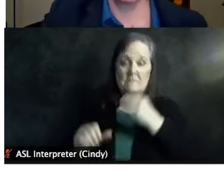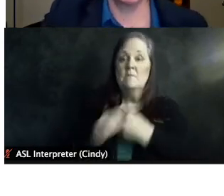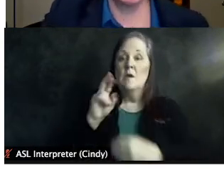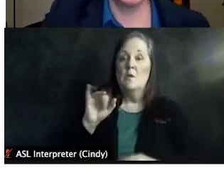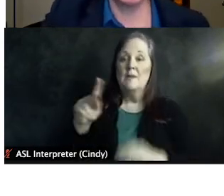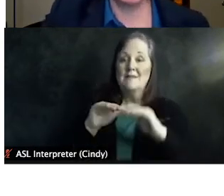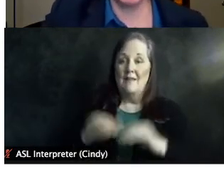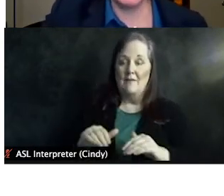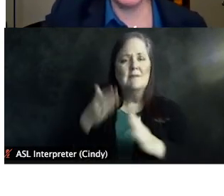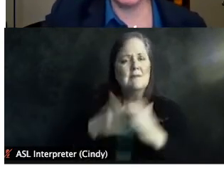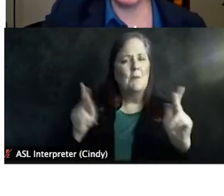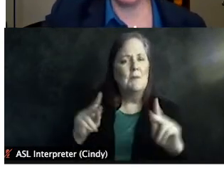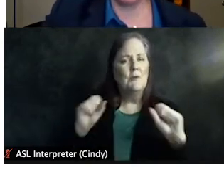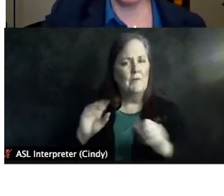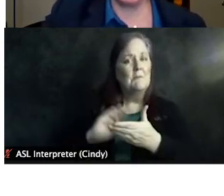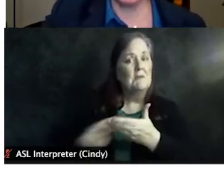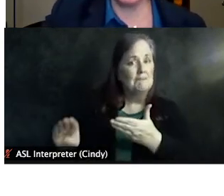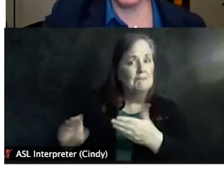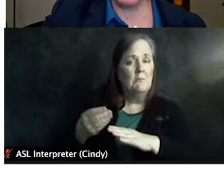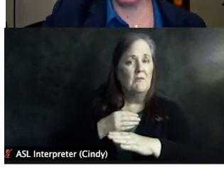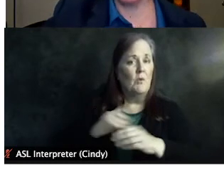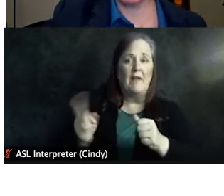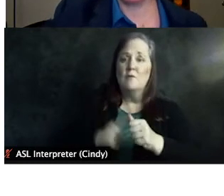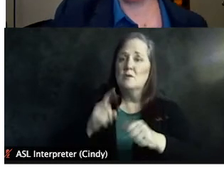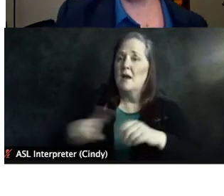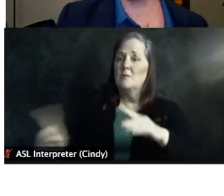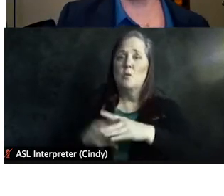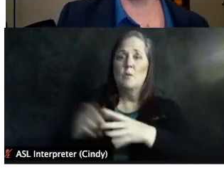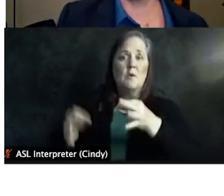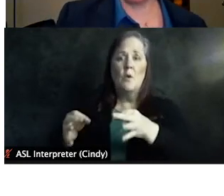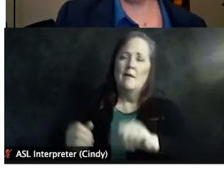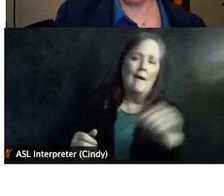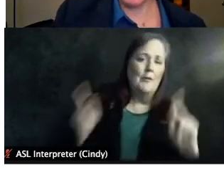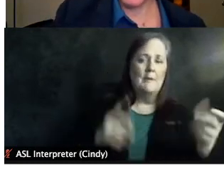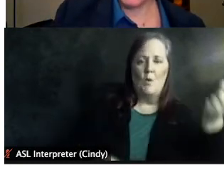And the Peace and Freedom Party is on that side as well. And then the opposition is the Republican Party and the Green Party.